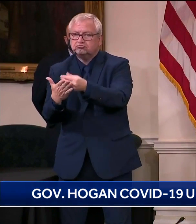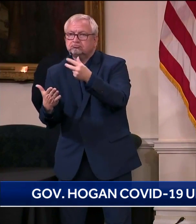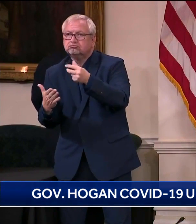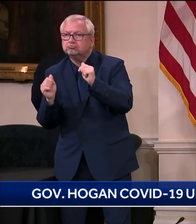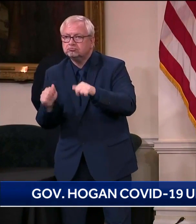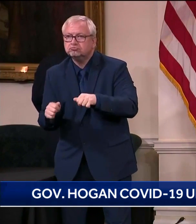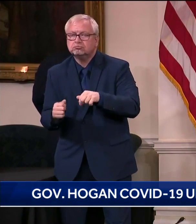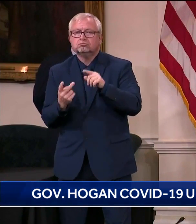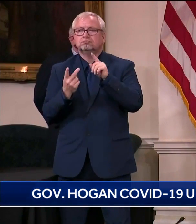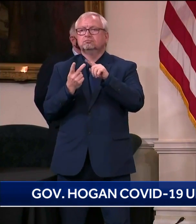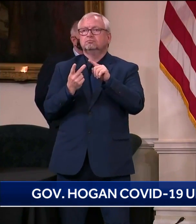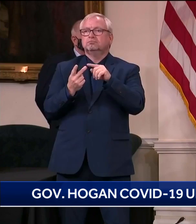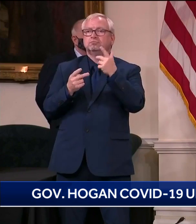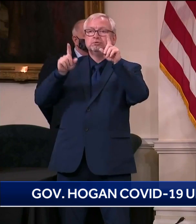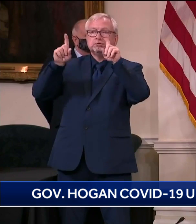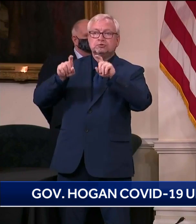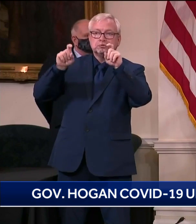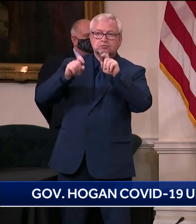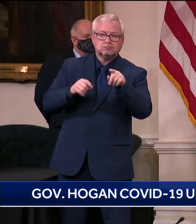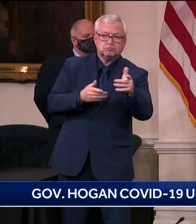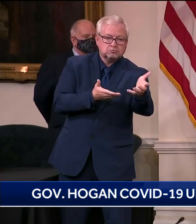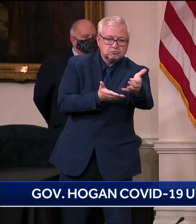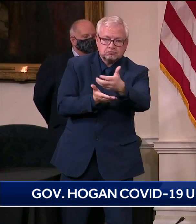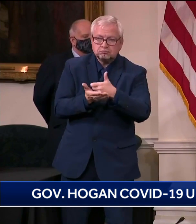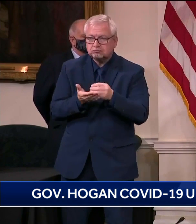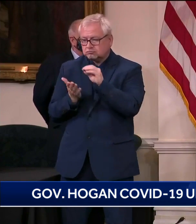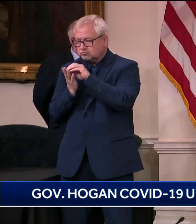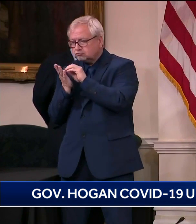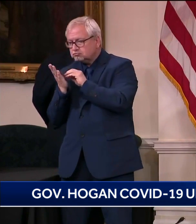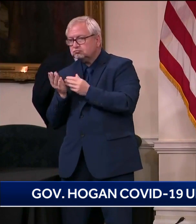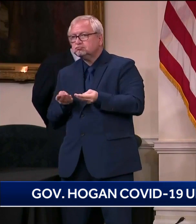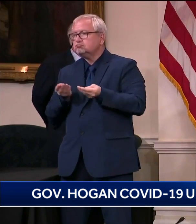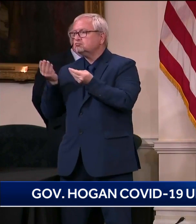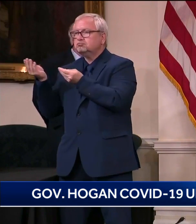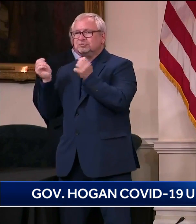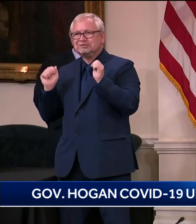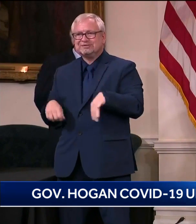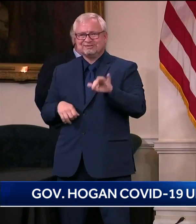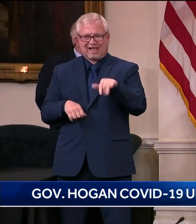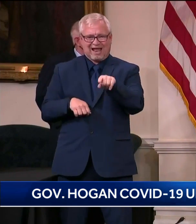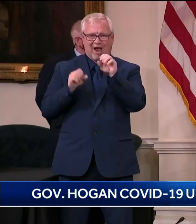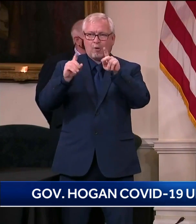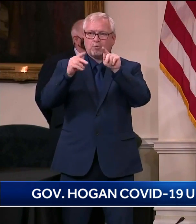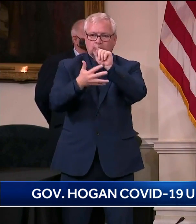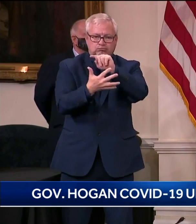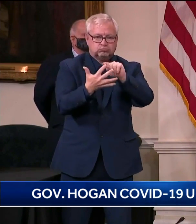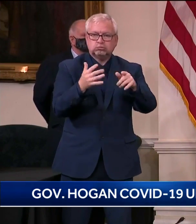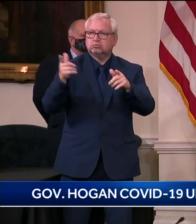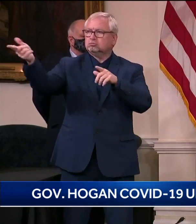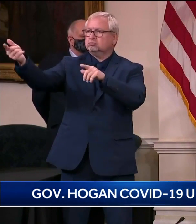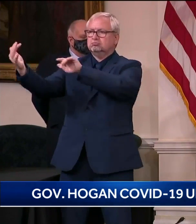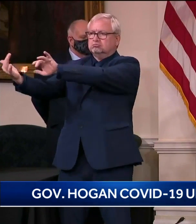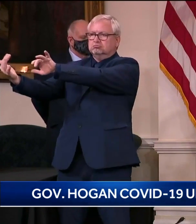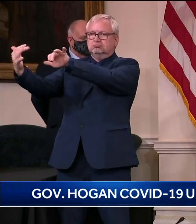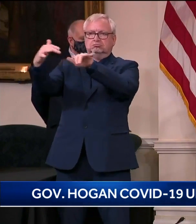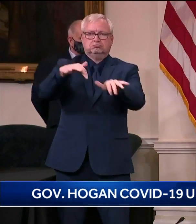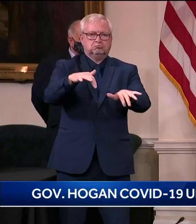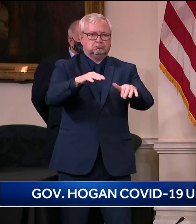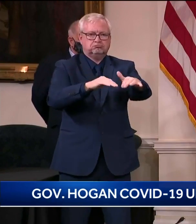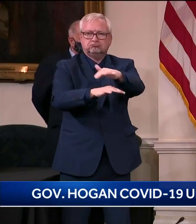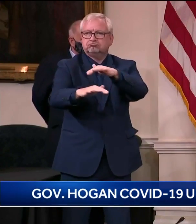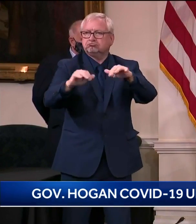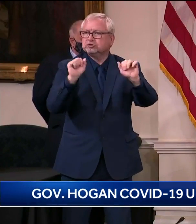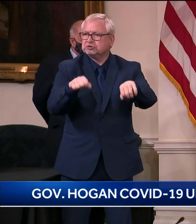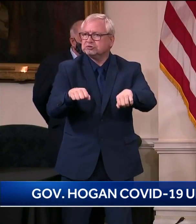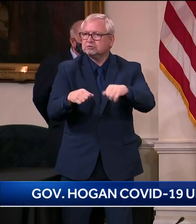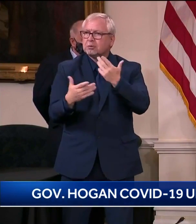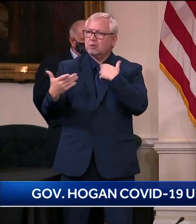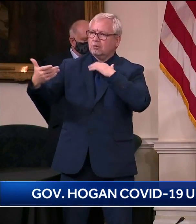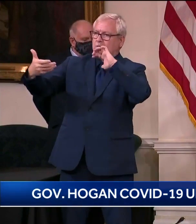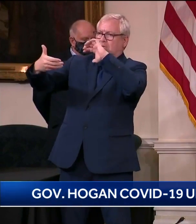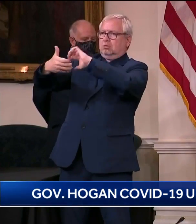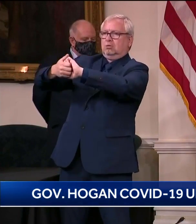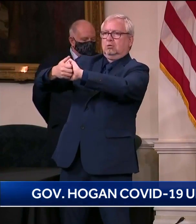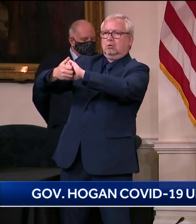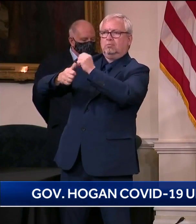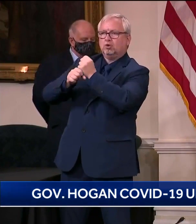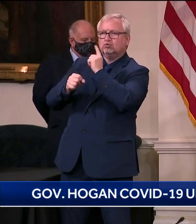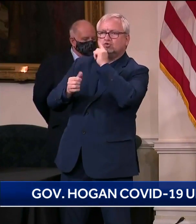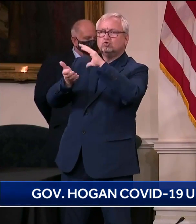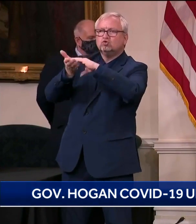ANTISEPTIC TECHNIQUES, HOW TO PUT A SHOT IN SOMEONE AS ARM, FEET, COLLECT STAMPS FOR TESTING -- SAMPLES FOR TESTING.